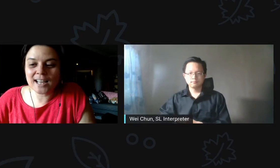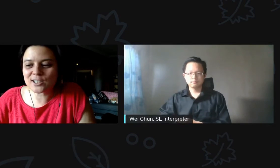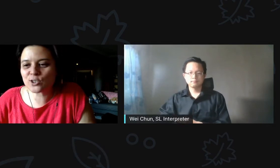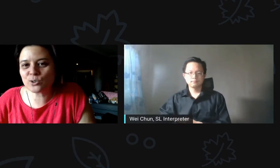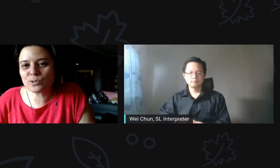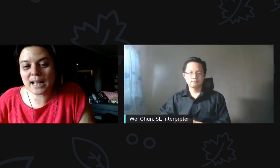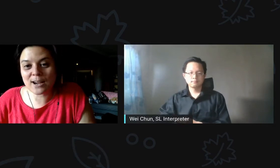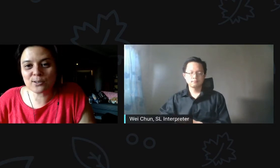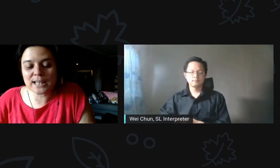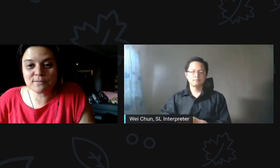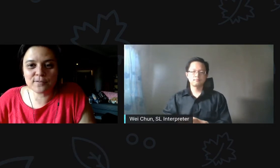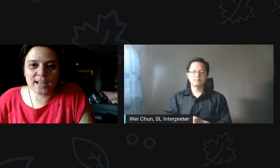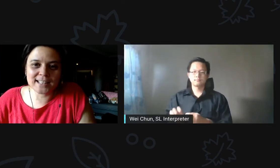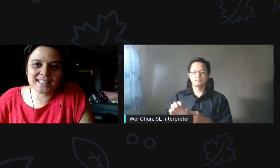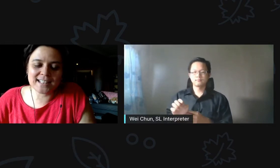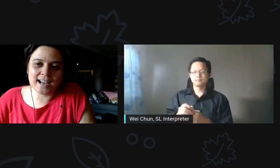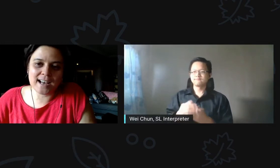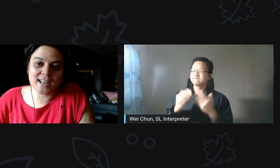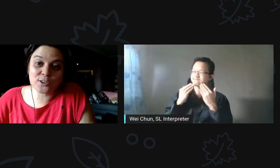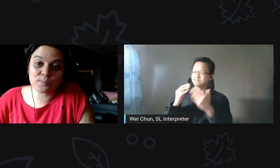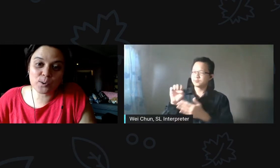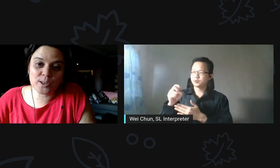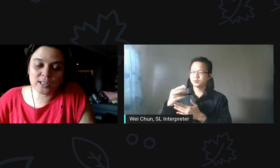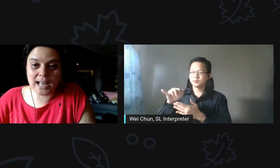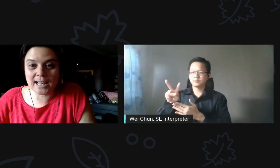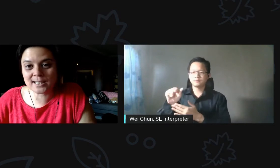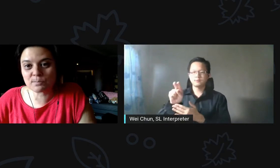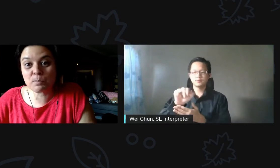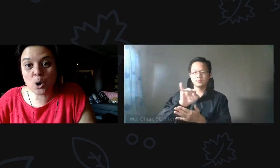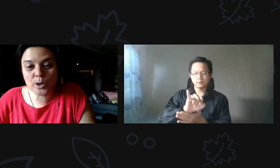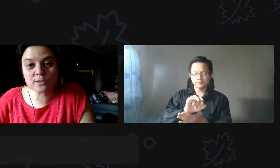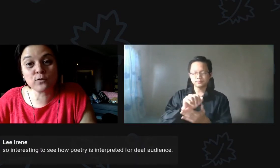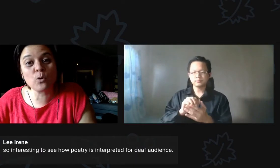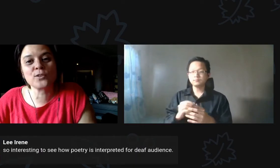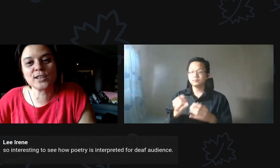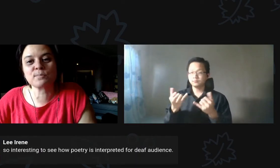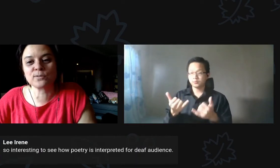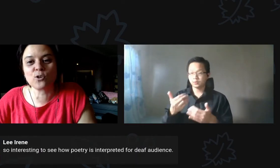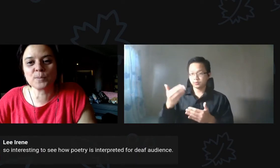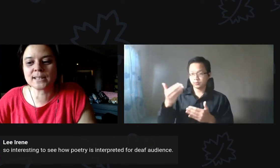I'd like to now invite another poet, the last poet for this performance